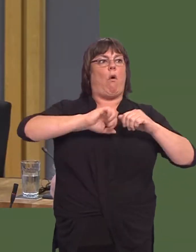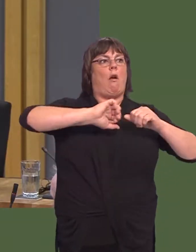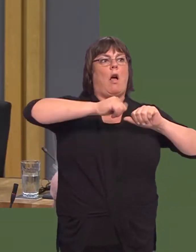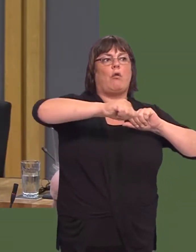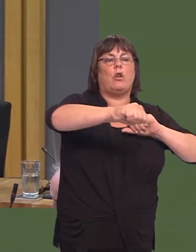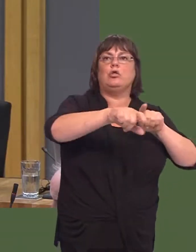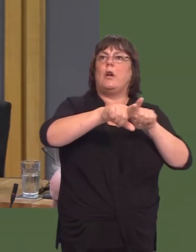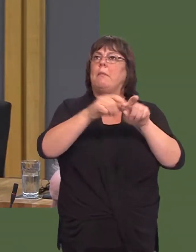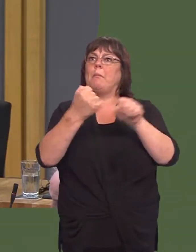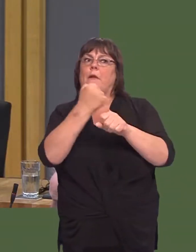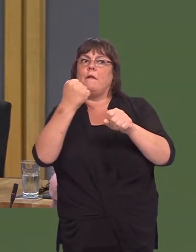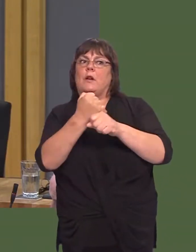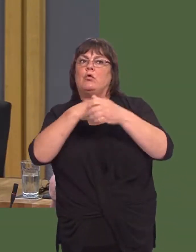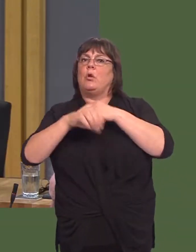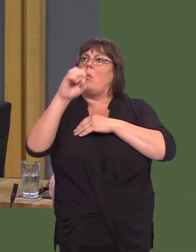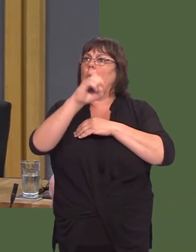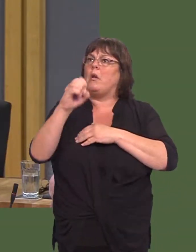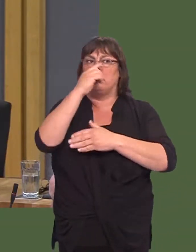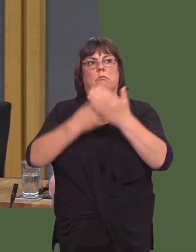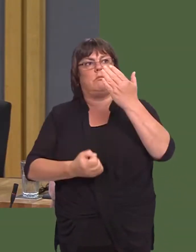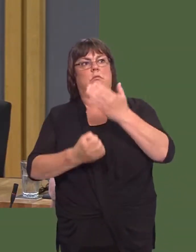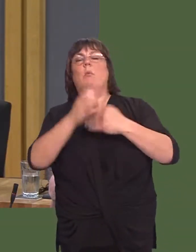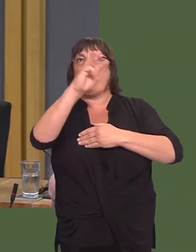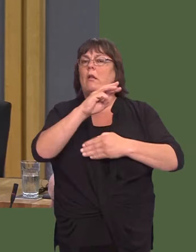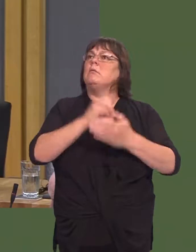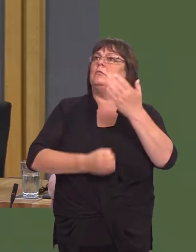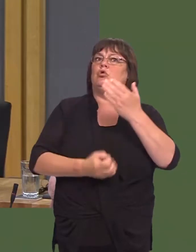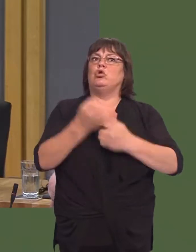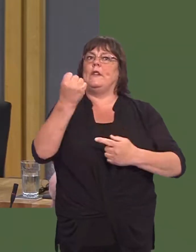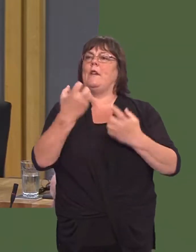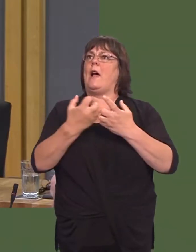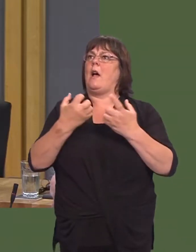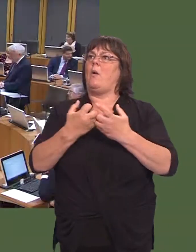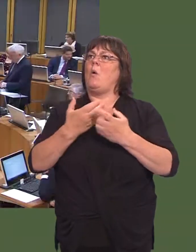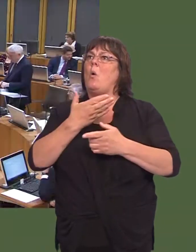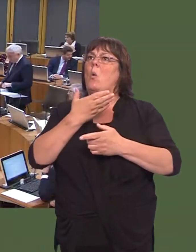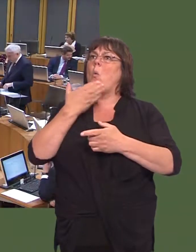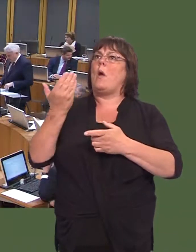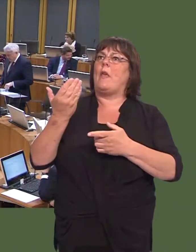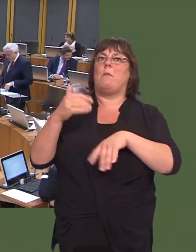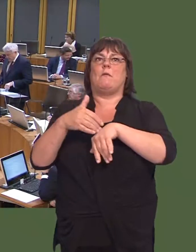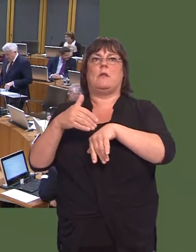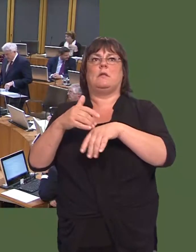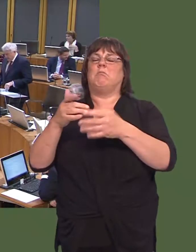in Wales, with our partners in Europe can be achieved without maintaining some sort of membership of the single market?